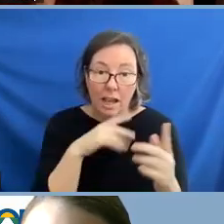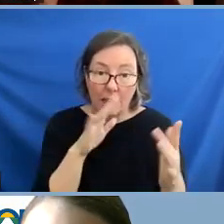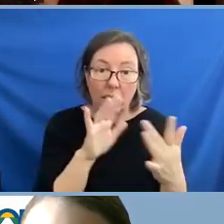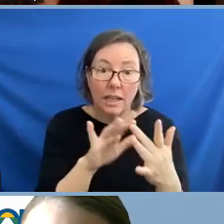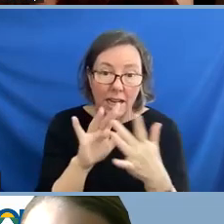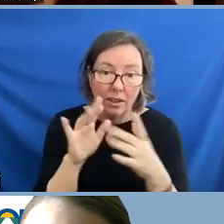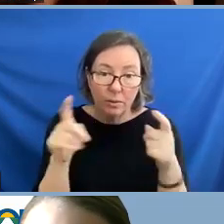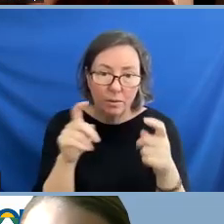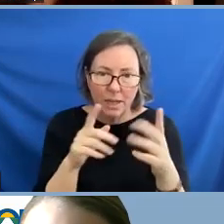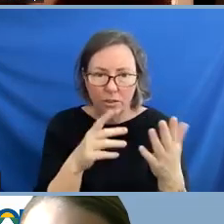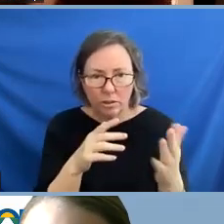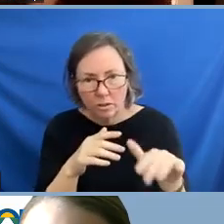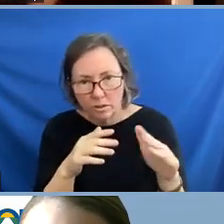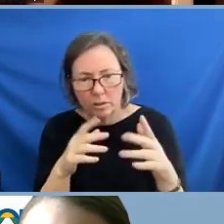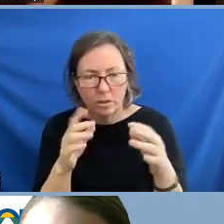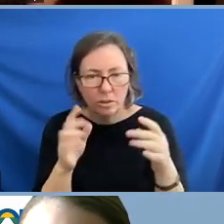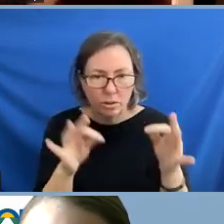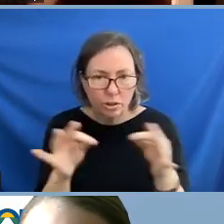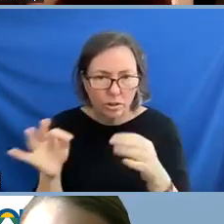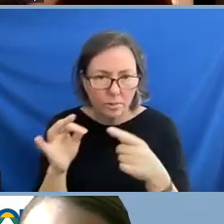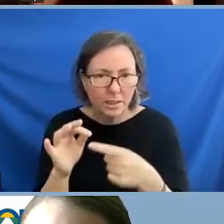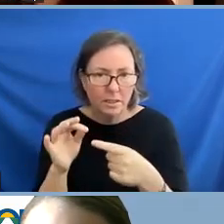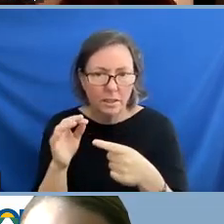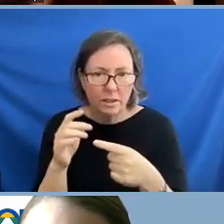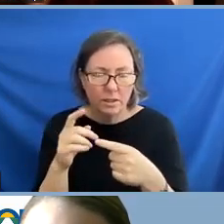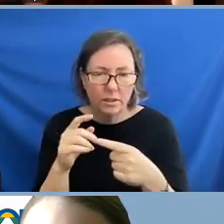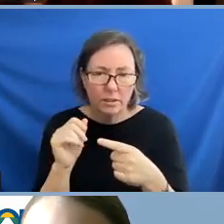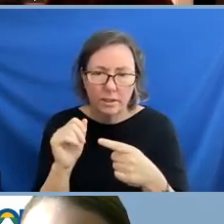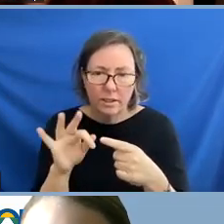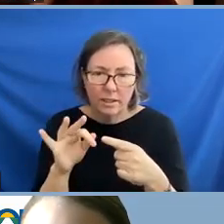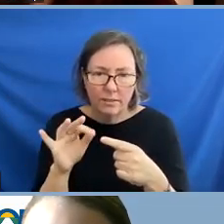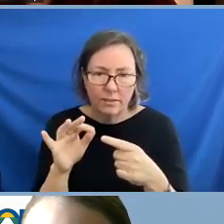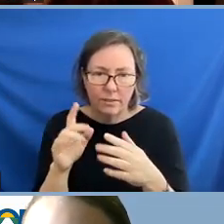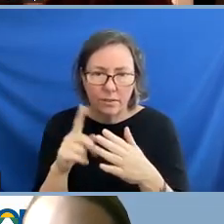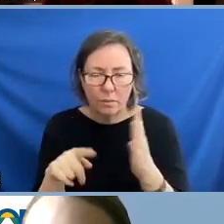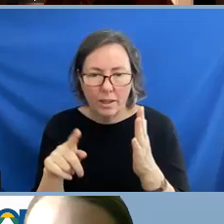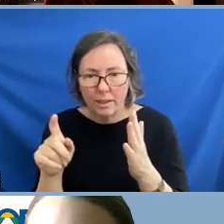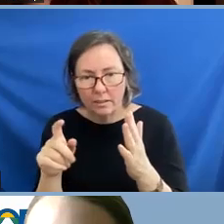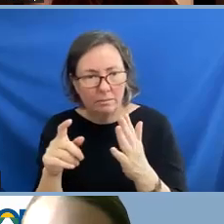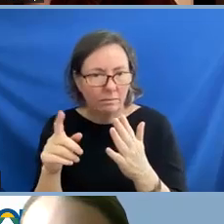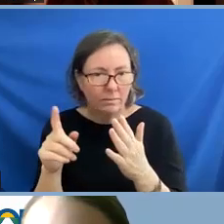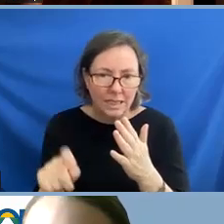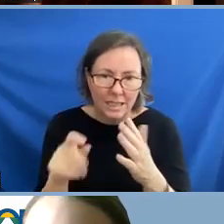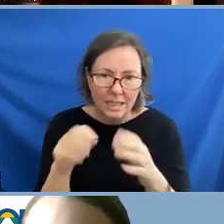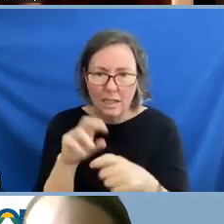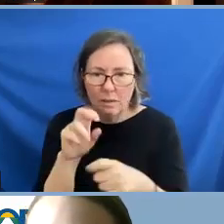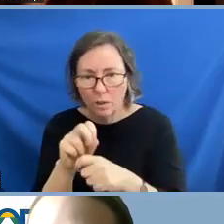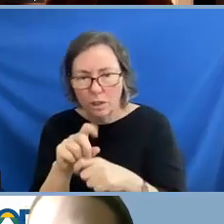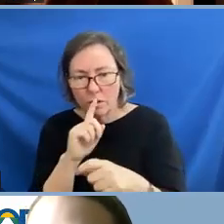determine if the person's need, you know, what the person needs at work. Is this really necessary?